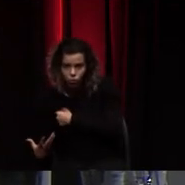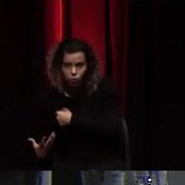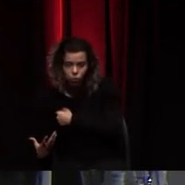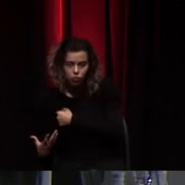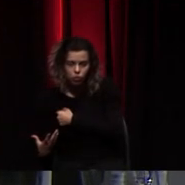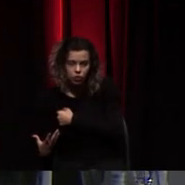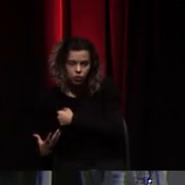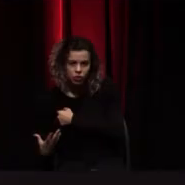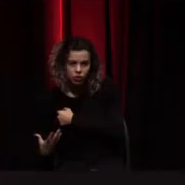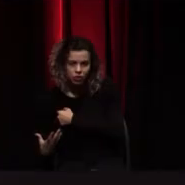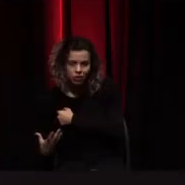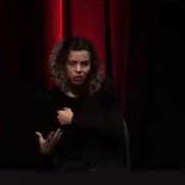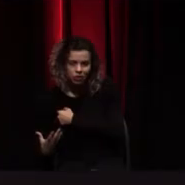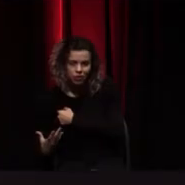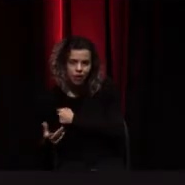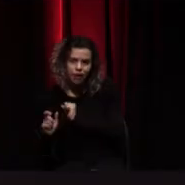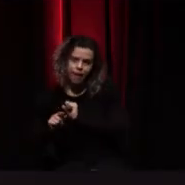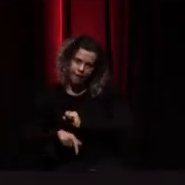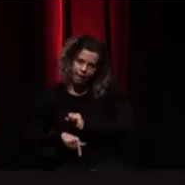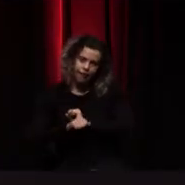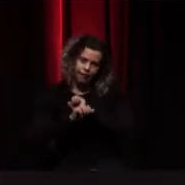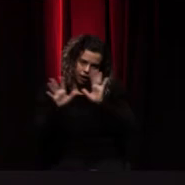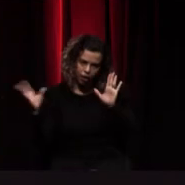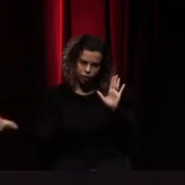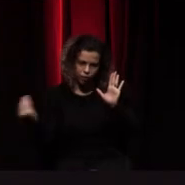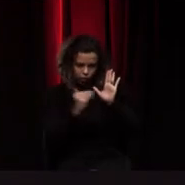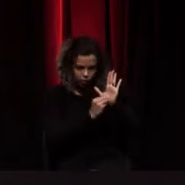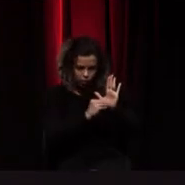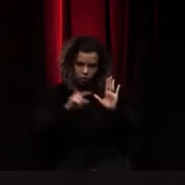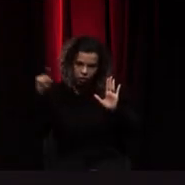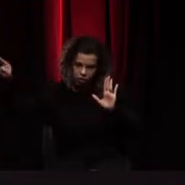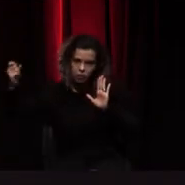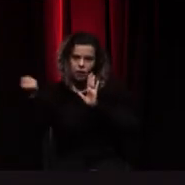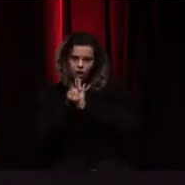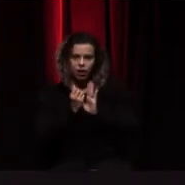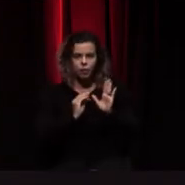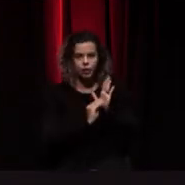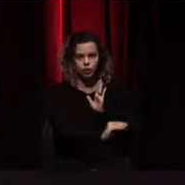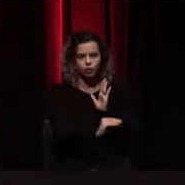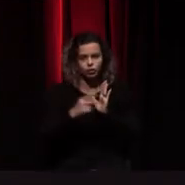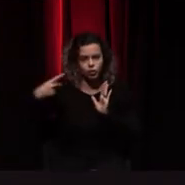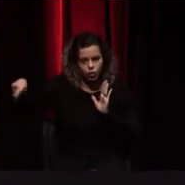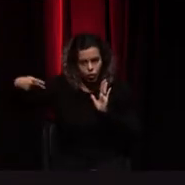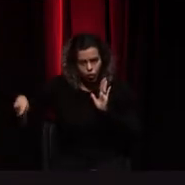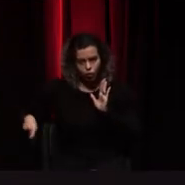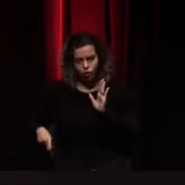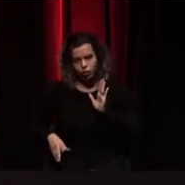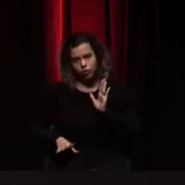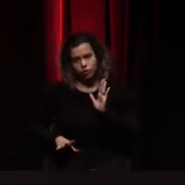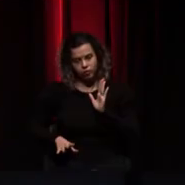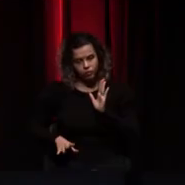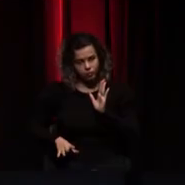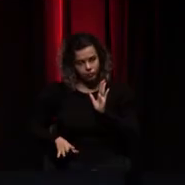It will be clearly said and stated: it belongs to the brand. It is sponsored by the brand.